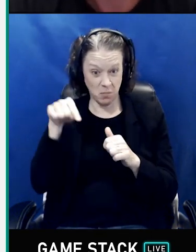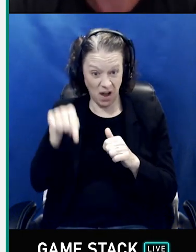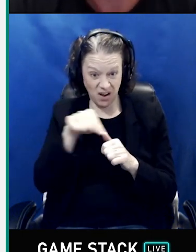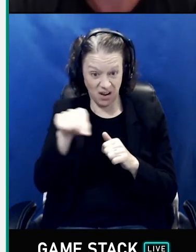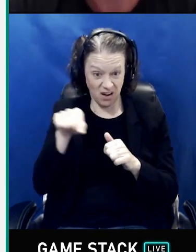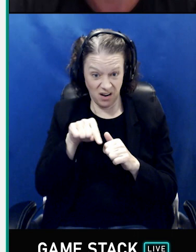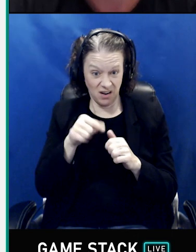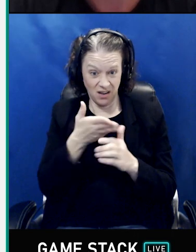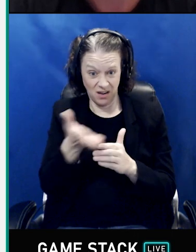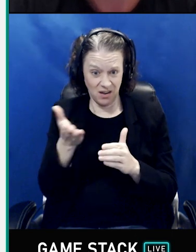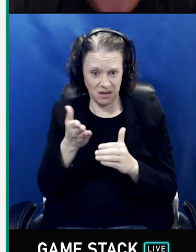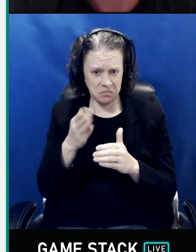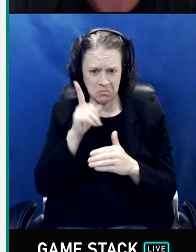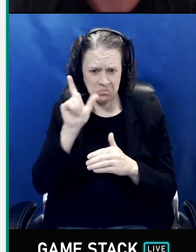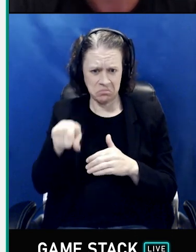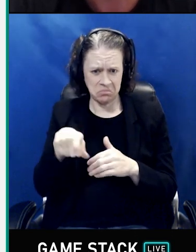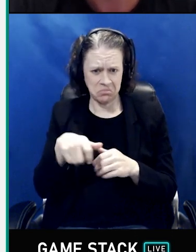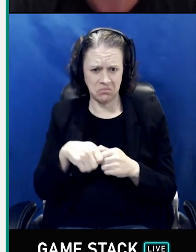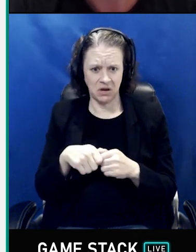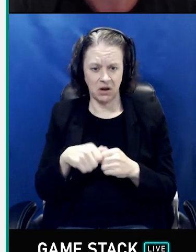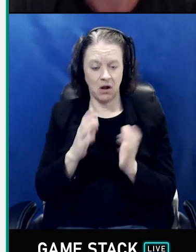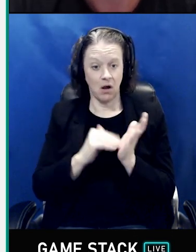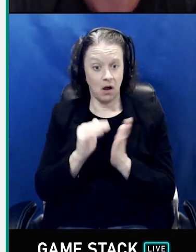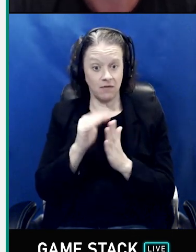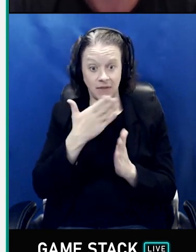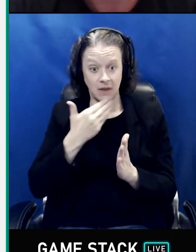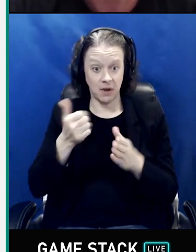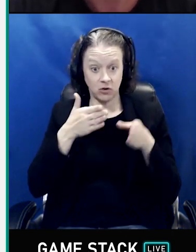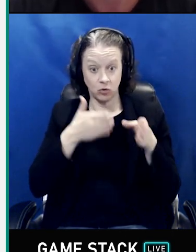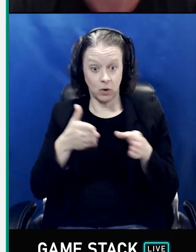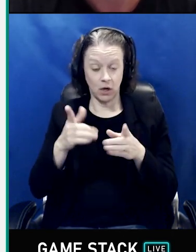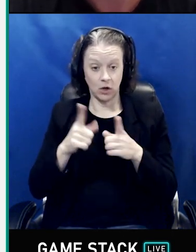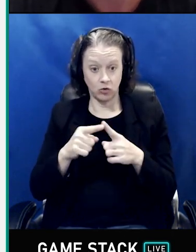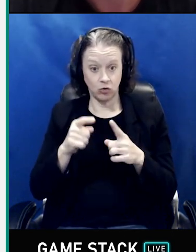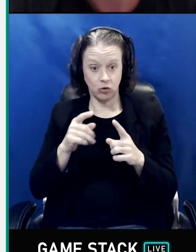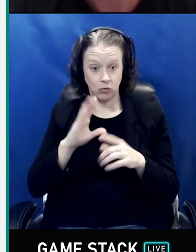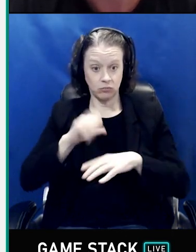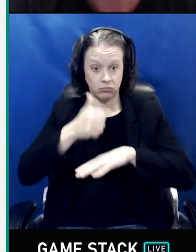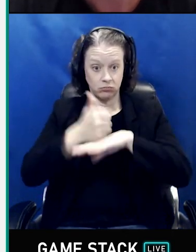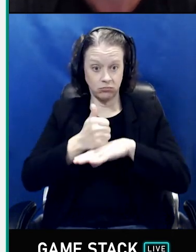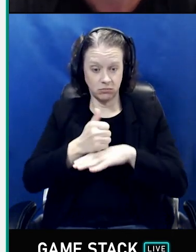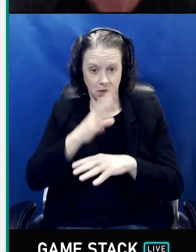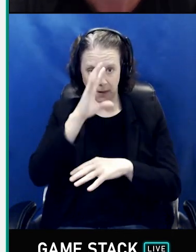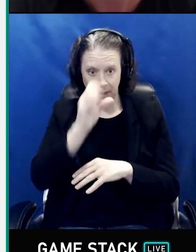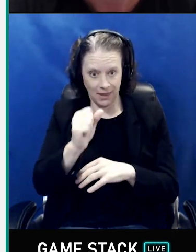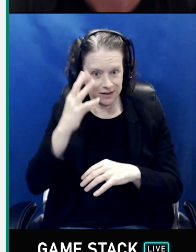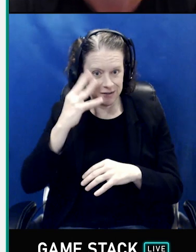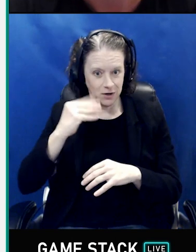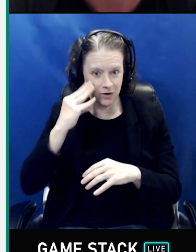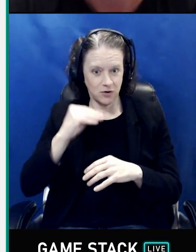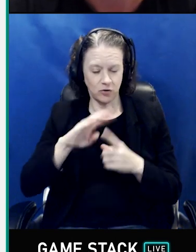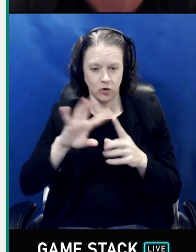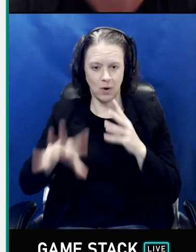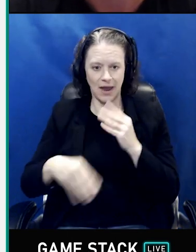and oftentimes the best way to create a compelling experience is to add some level of customization.